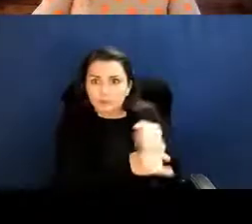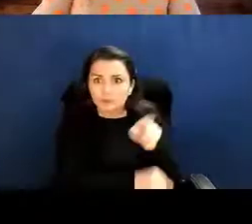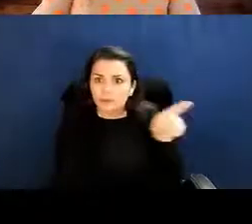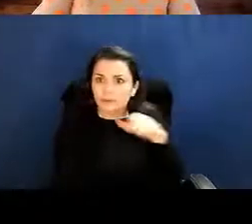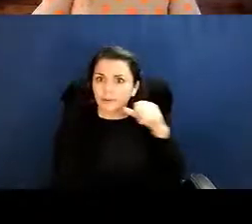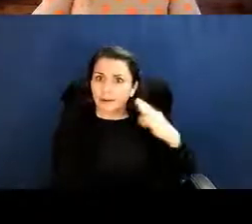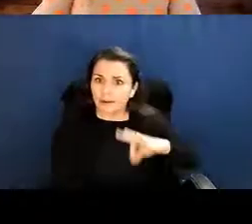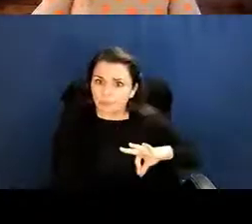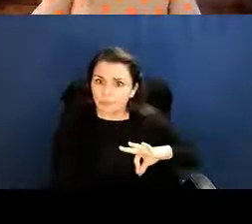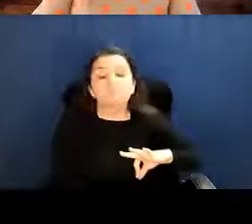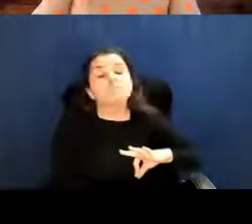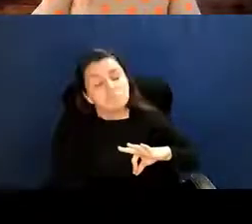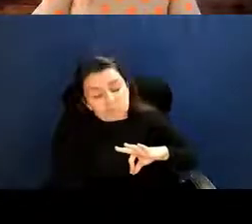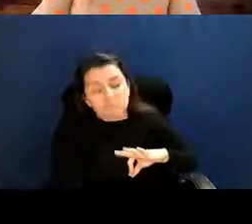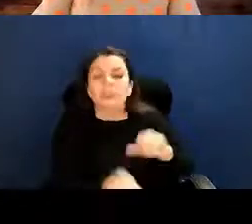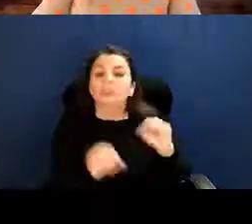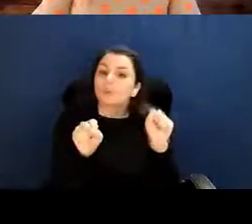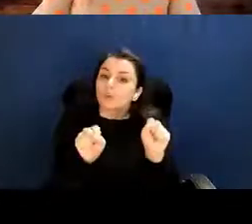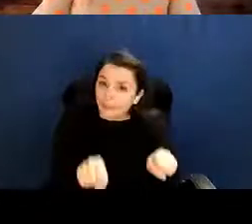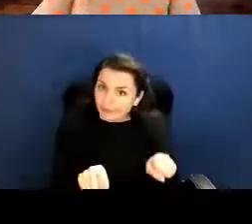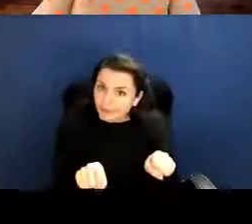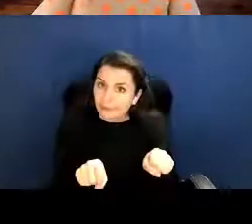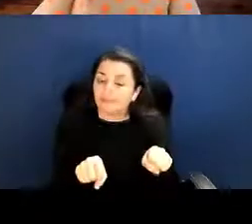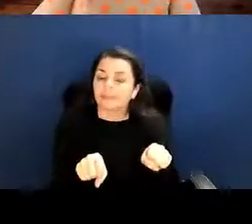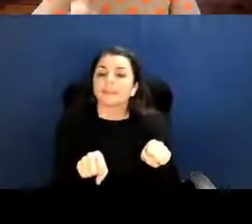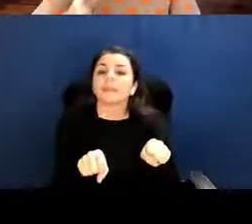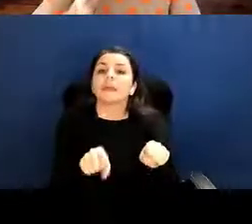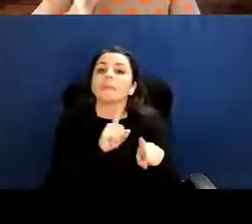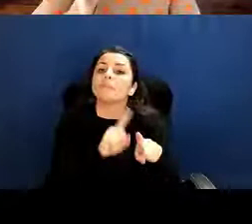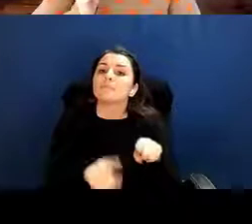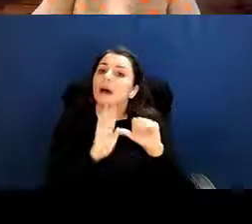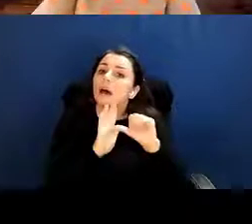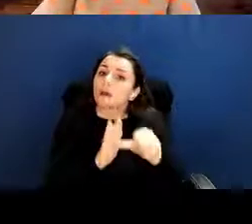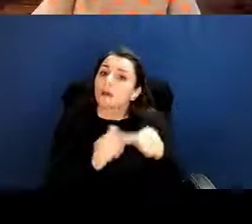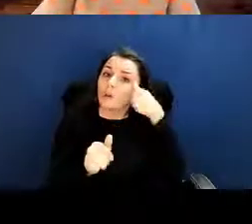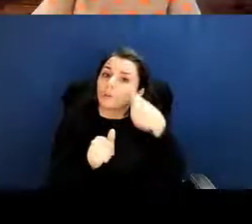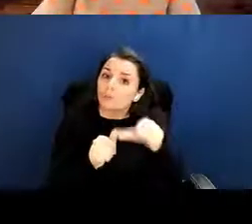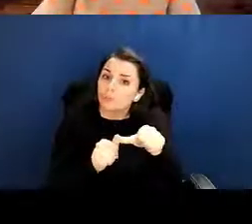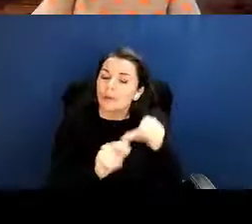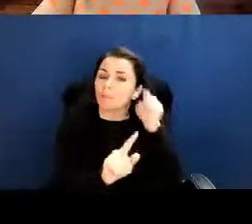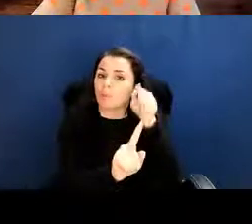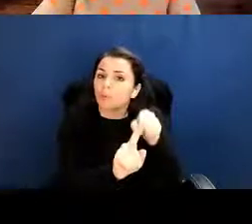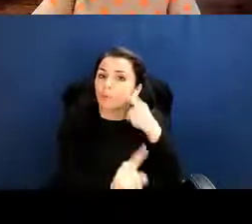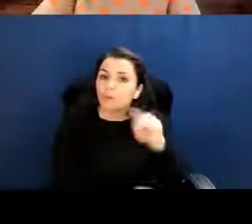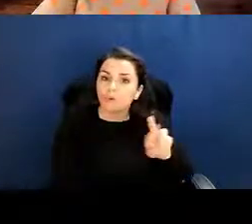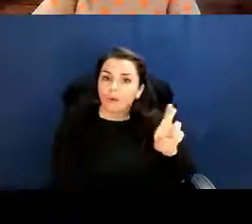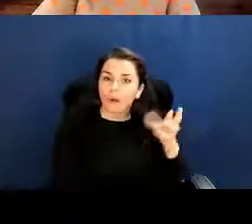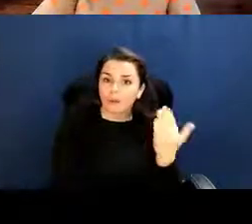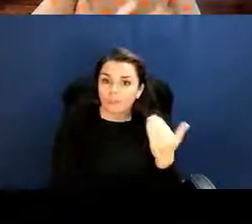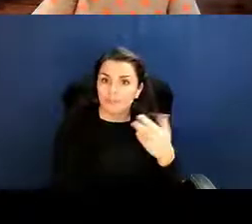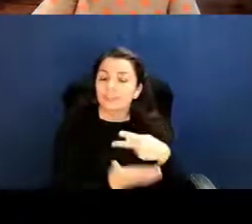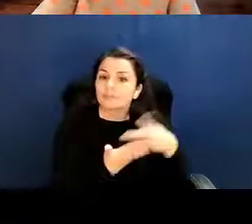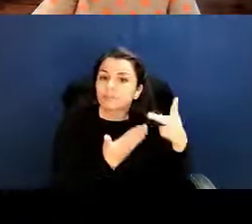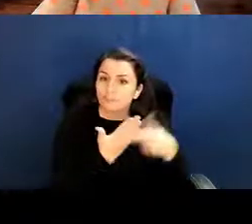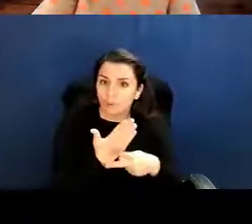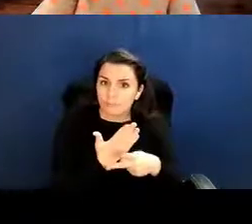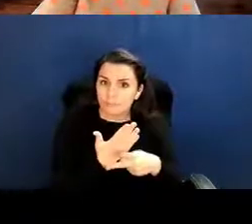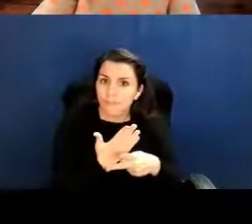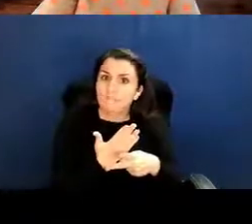You can, but I want you to remember what the goals of the R15 program are. If there's a lot of work